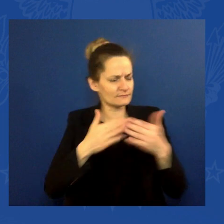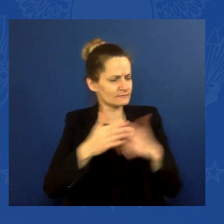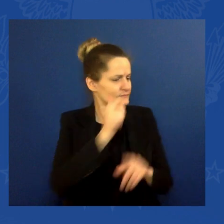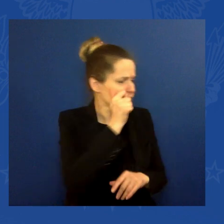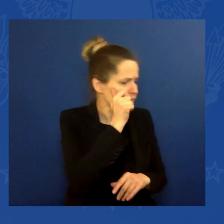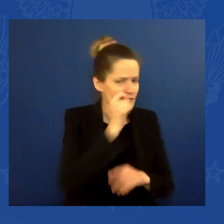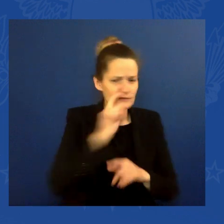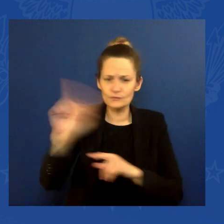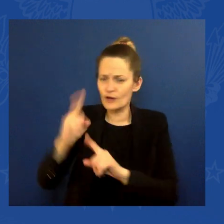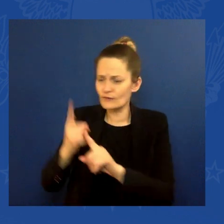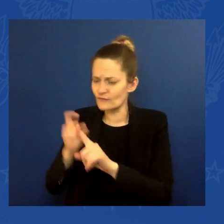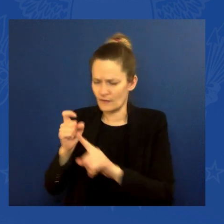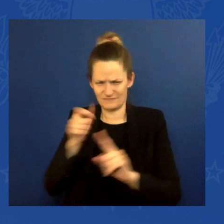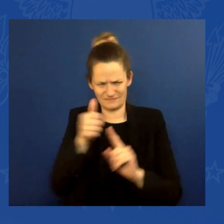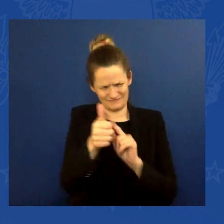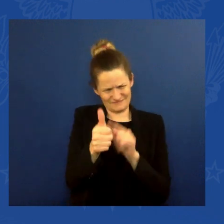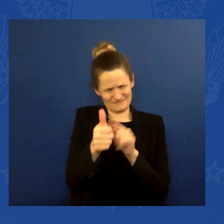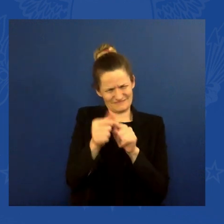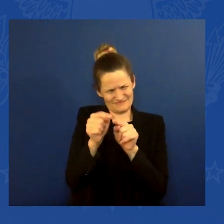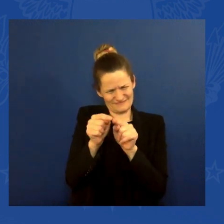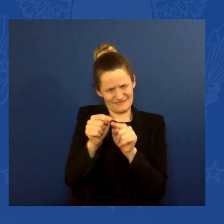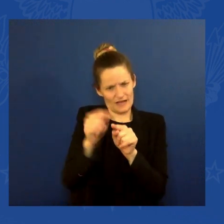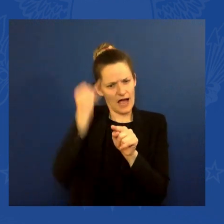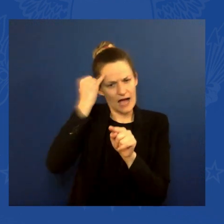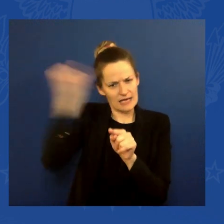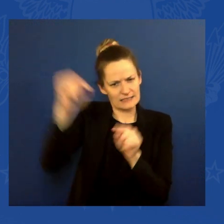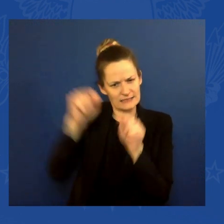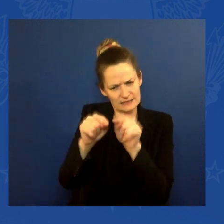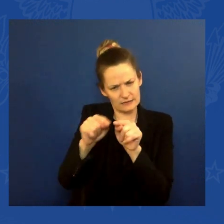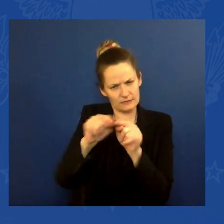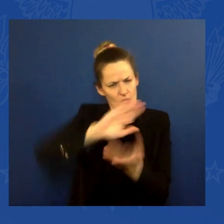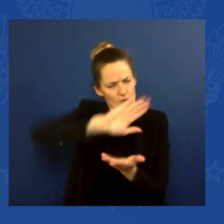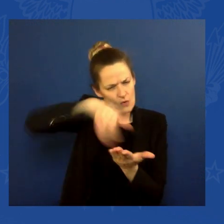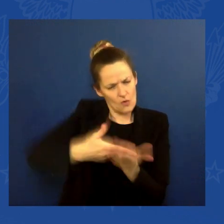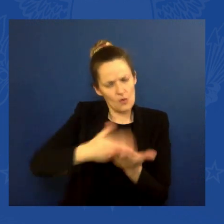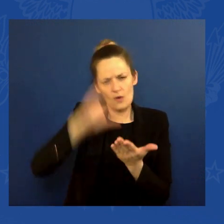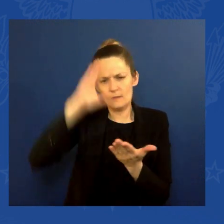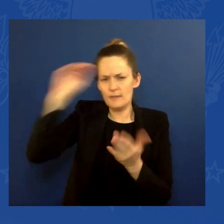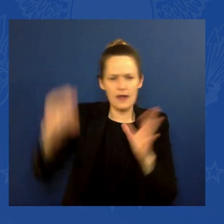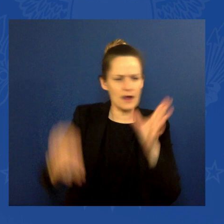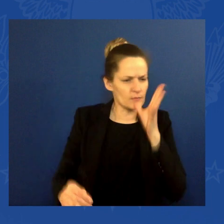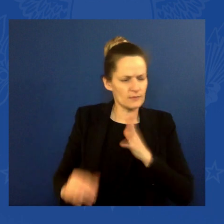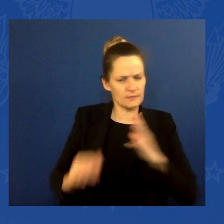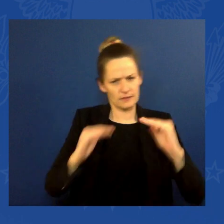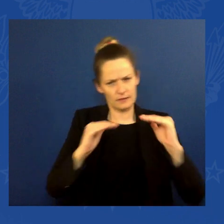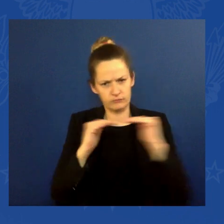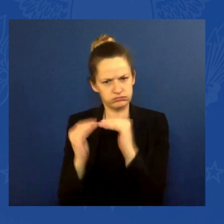that all men and women are created equal, endowed by their Creator. I really mean it.